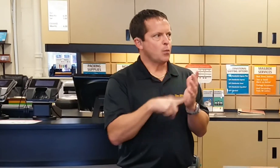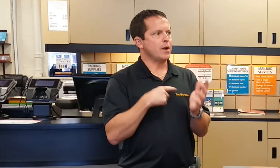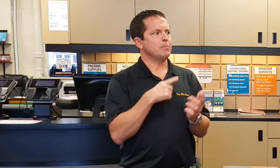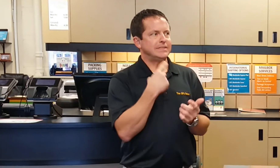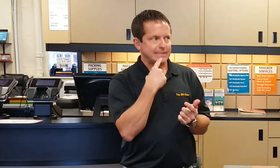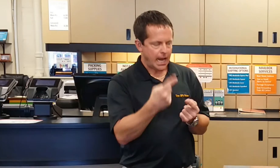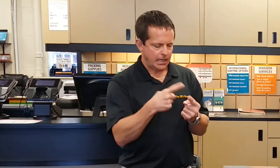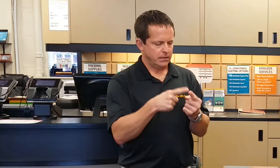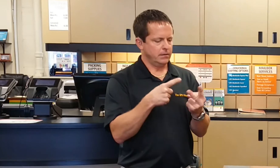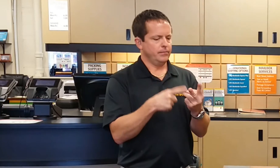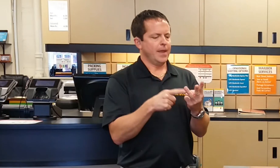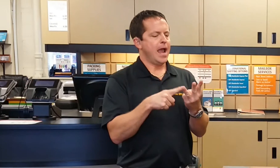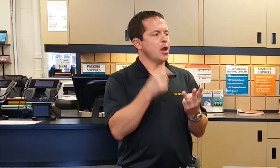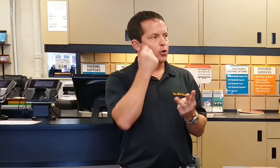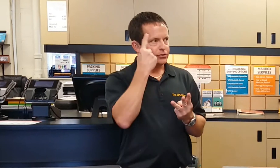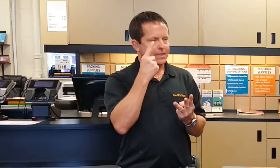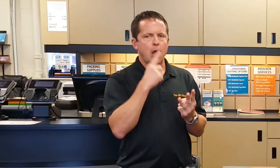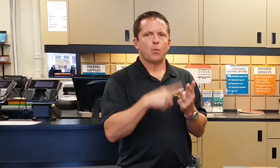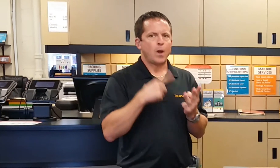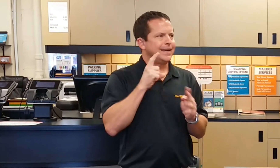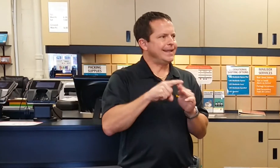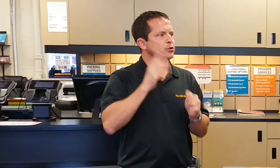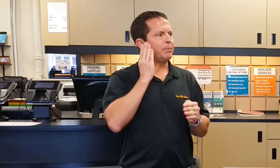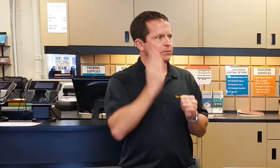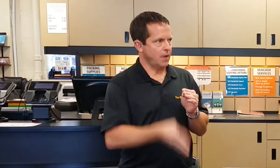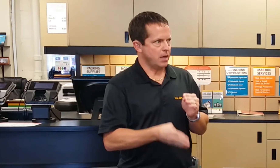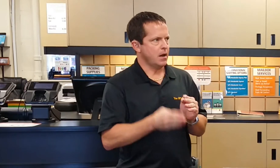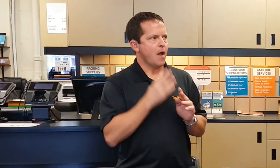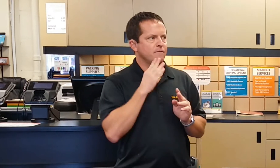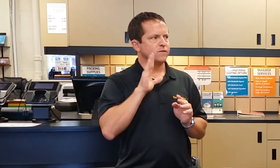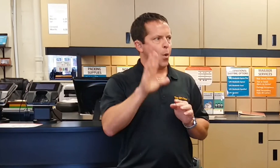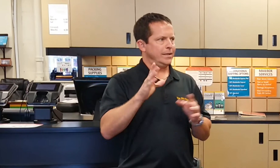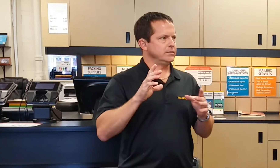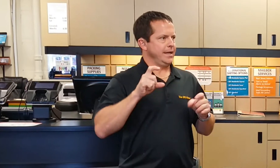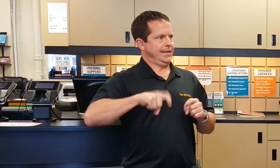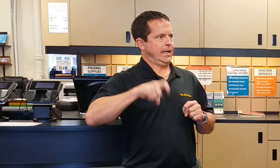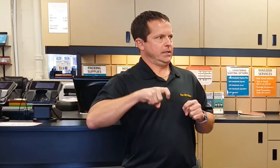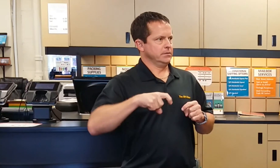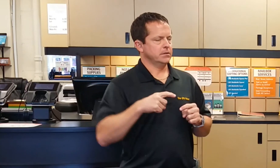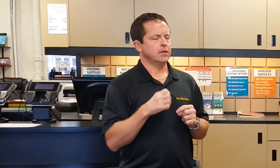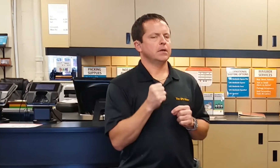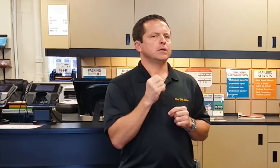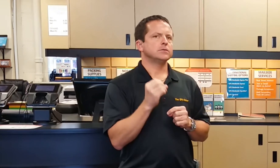I need them to understand what I'm doing understand what I'm trying to communicate so that we can get through to them.